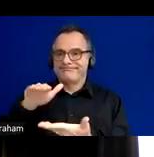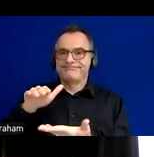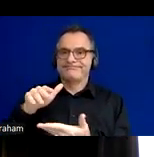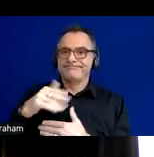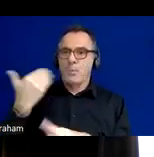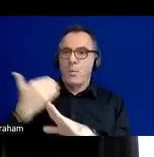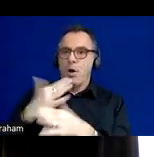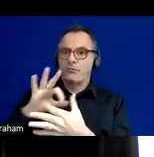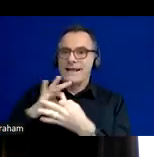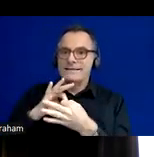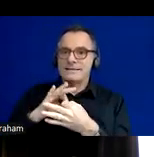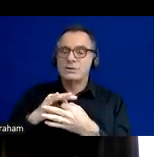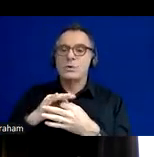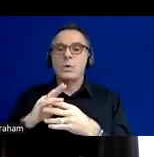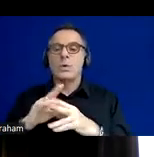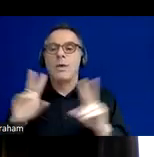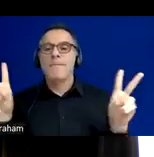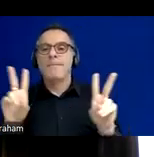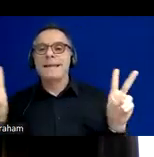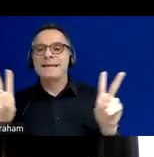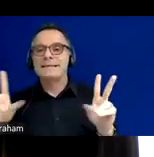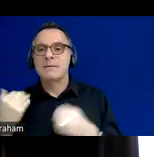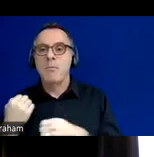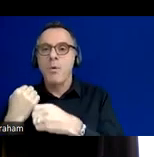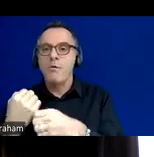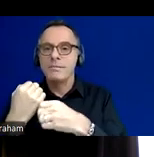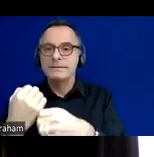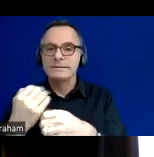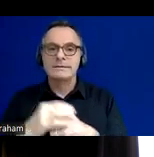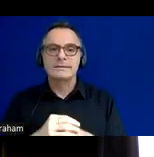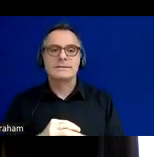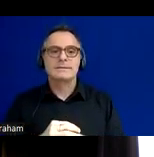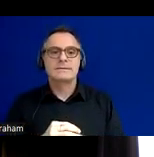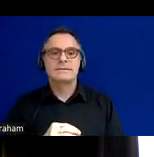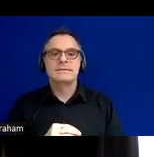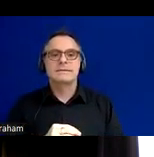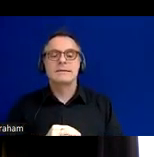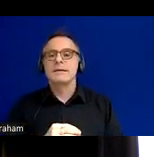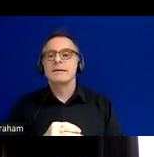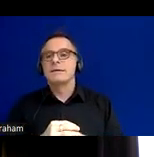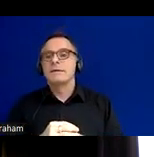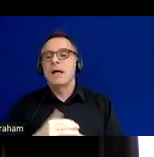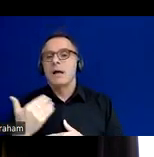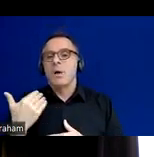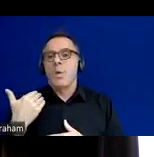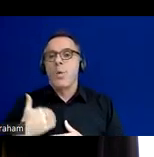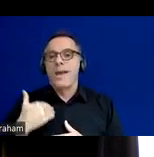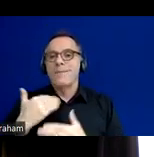We received more Roller Derby material at that time. Material relating to Women's Aid. So,